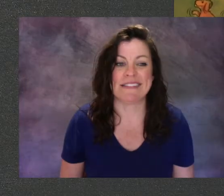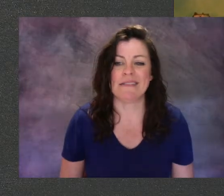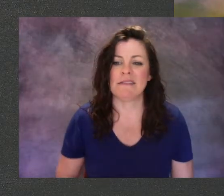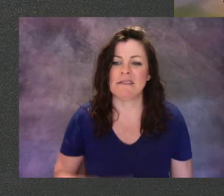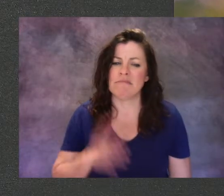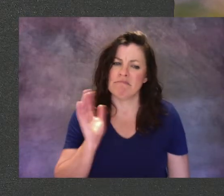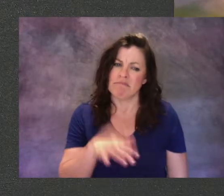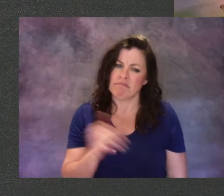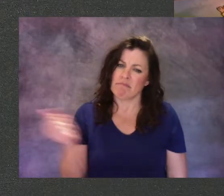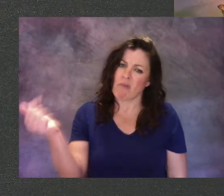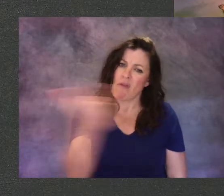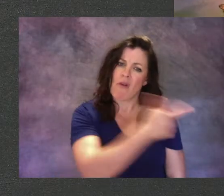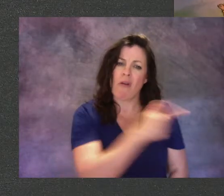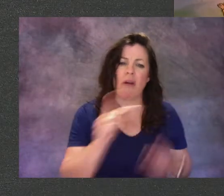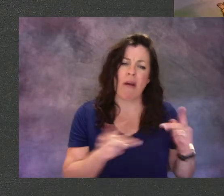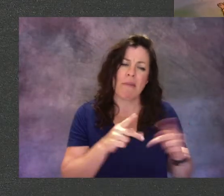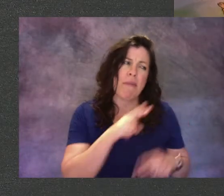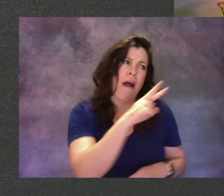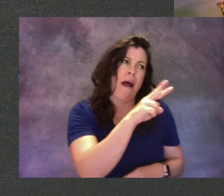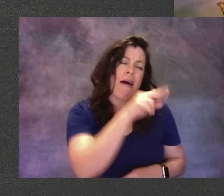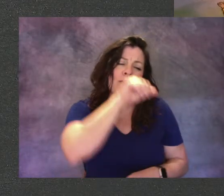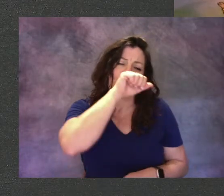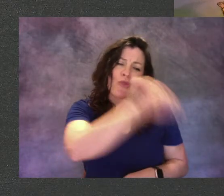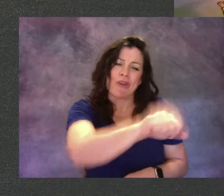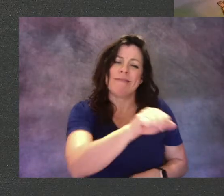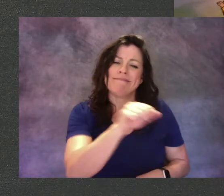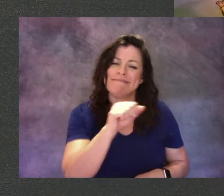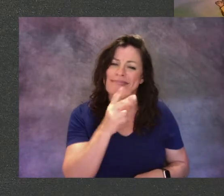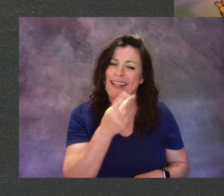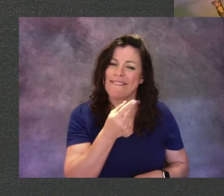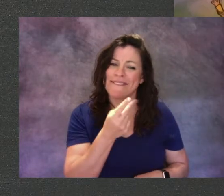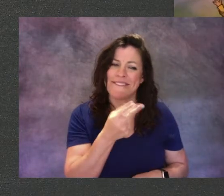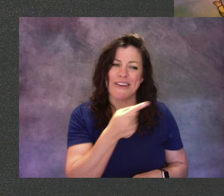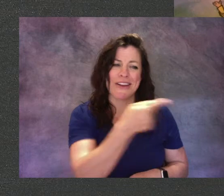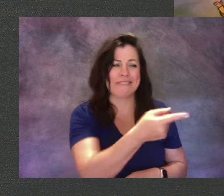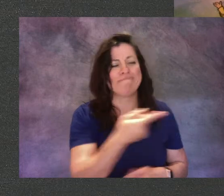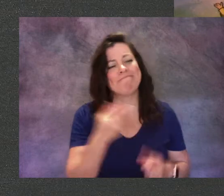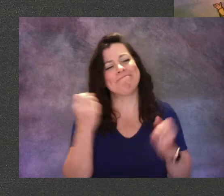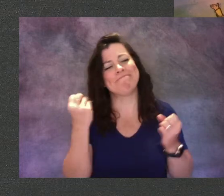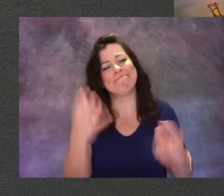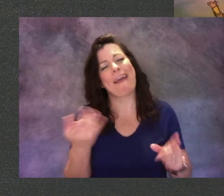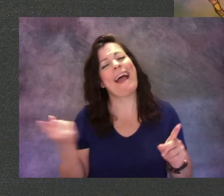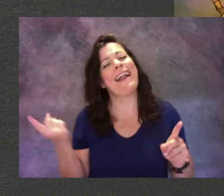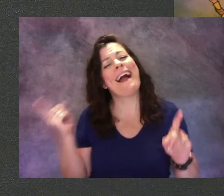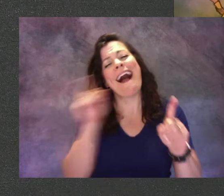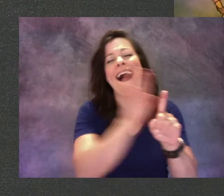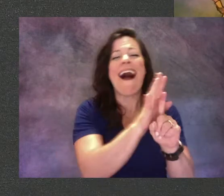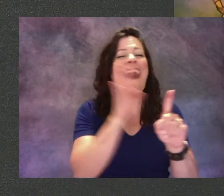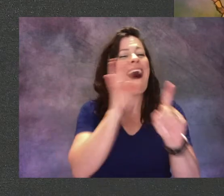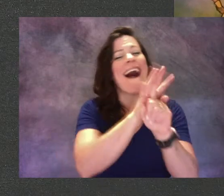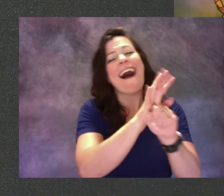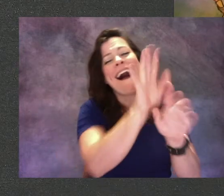Everyone loves Clifford's manners. That's why everyone loves Clifford.